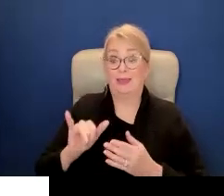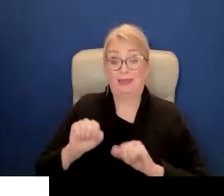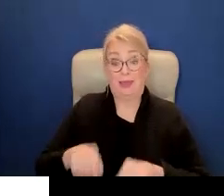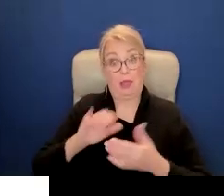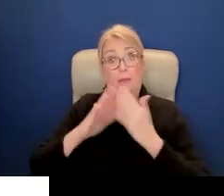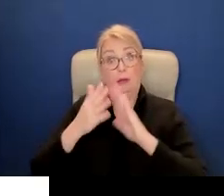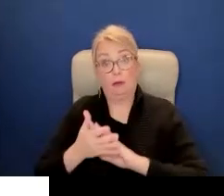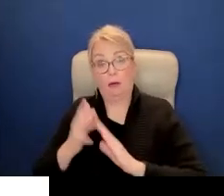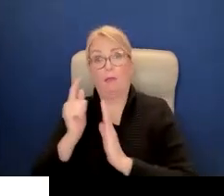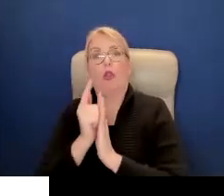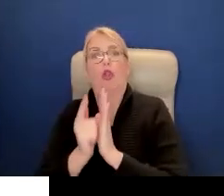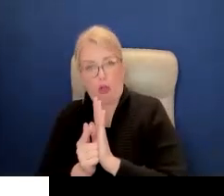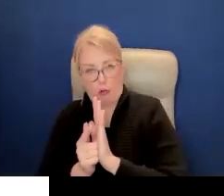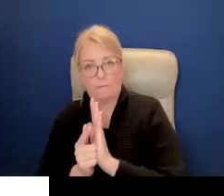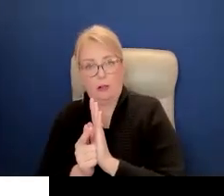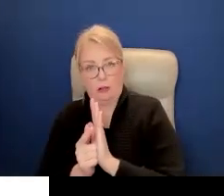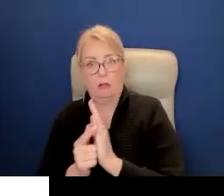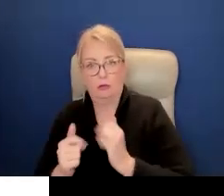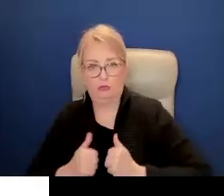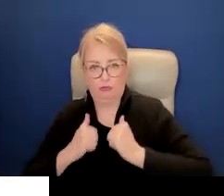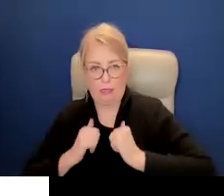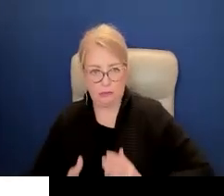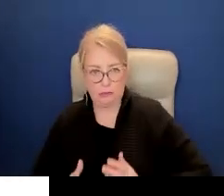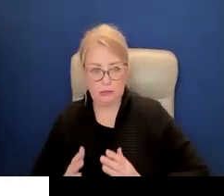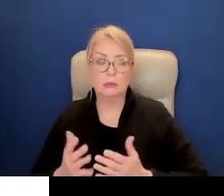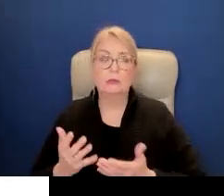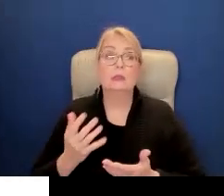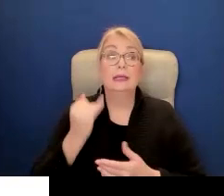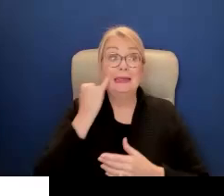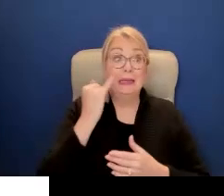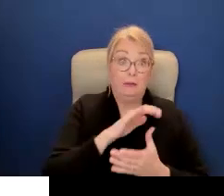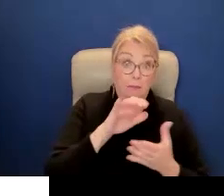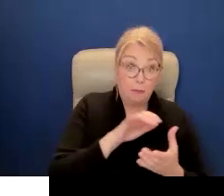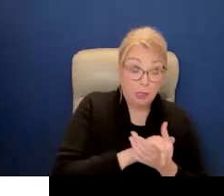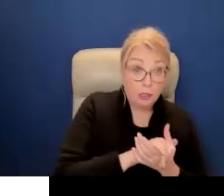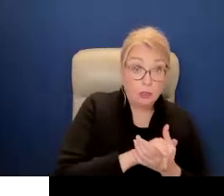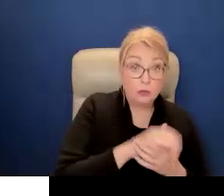And that's if they are, for instance, married to a U.S. citizen.